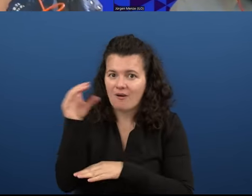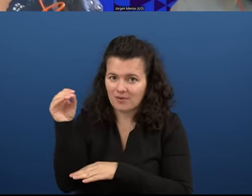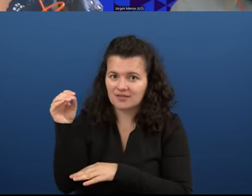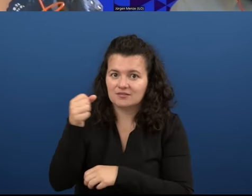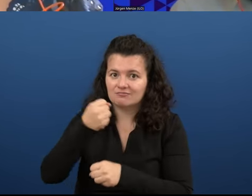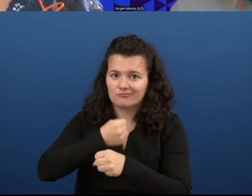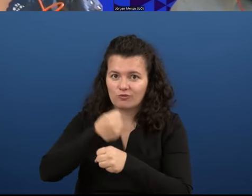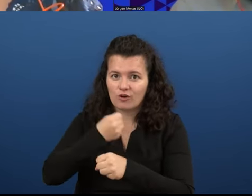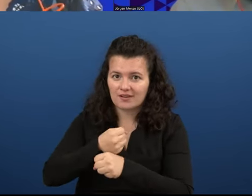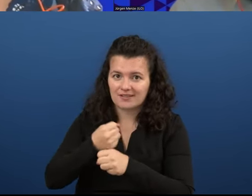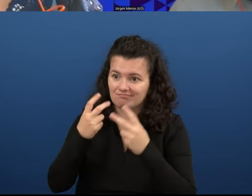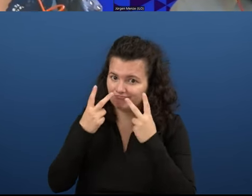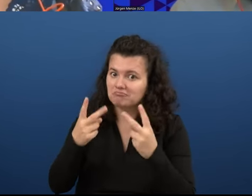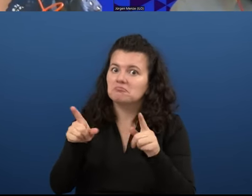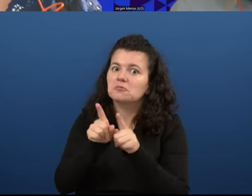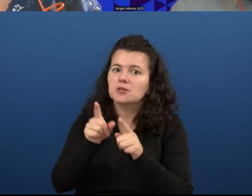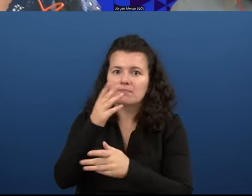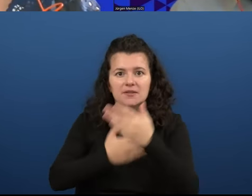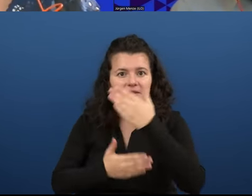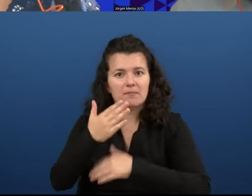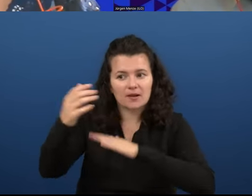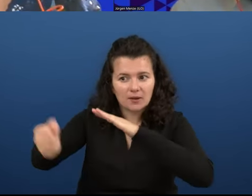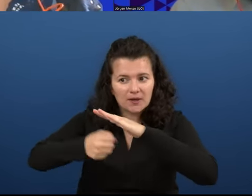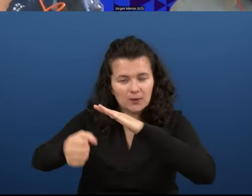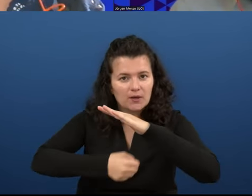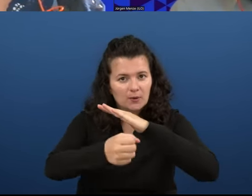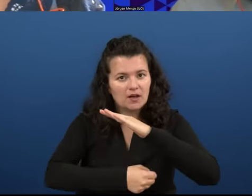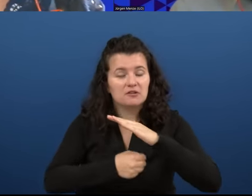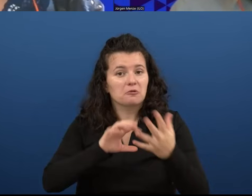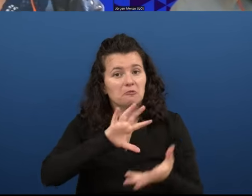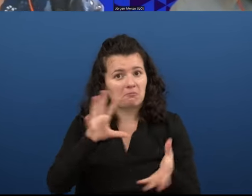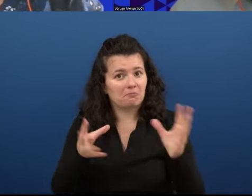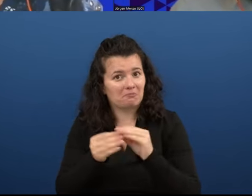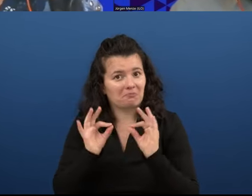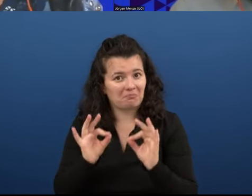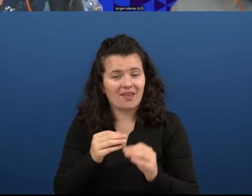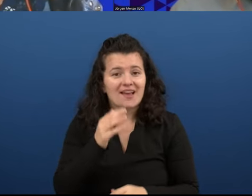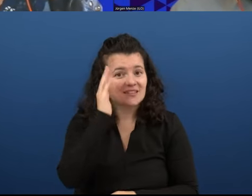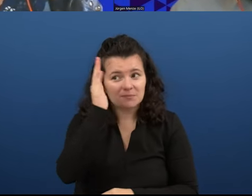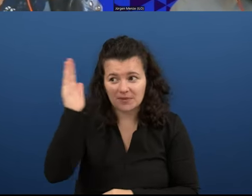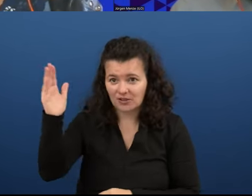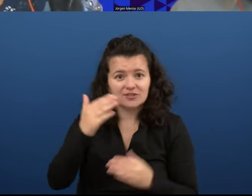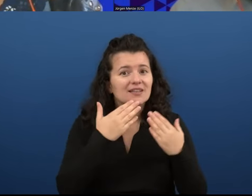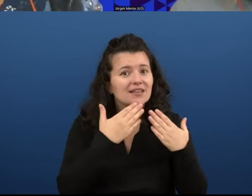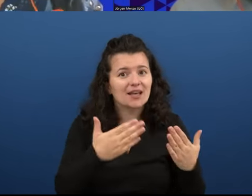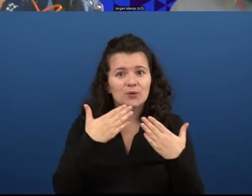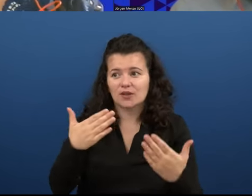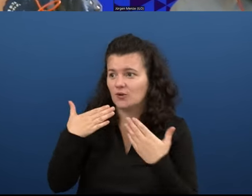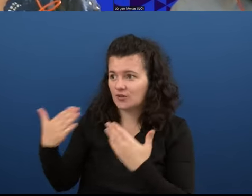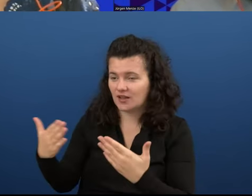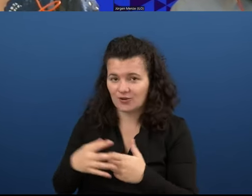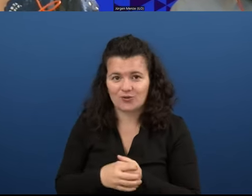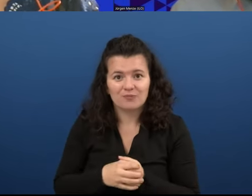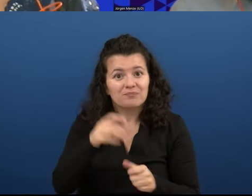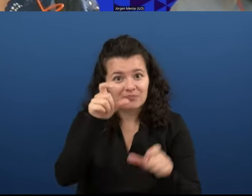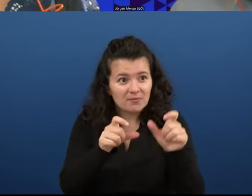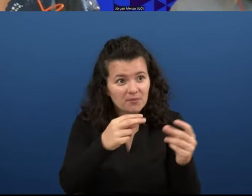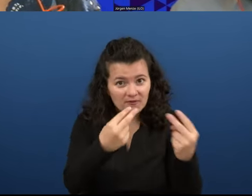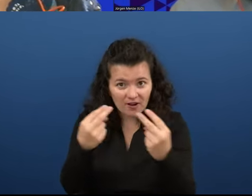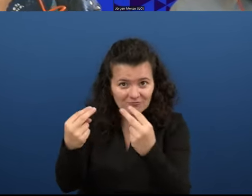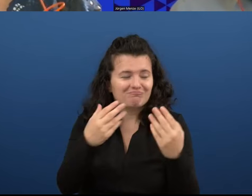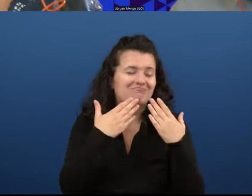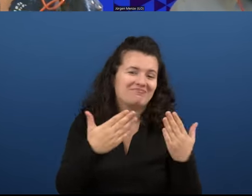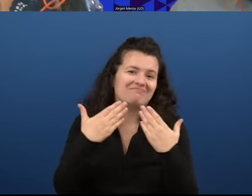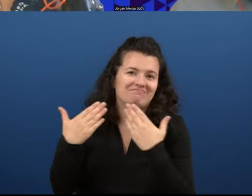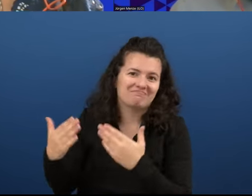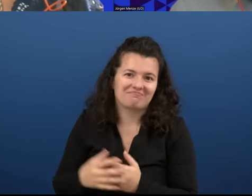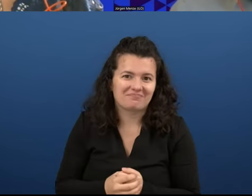he knows and as he could do. No, no, participant. If I mess it up in may collect chemo.